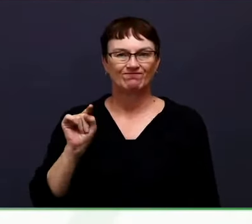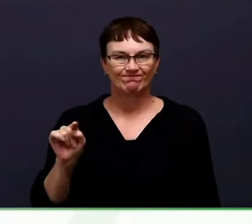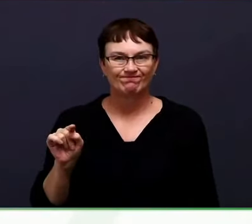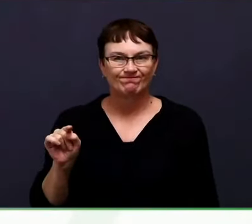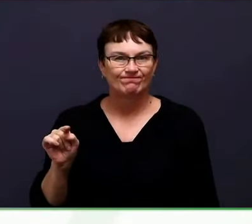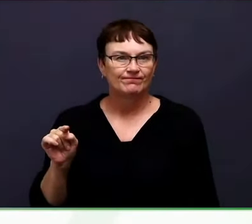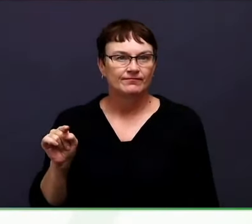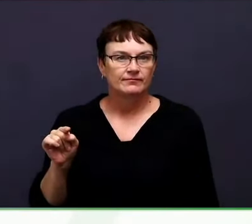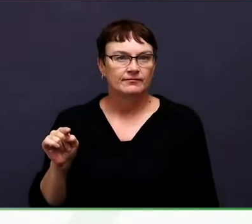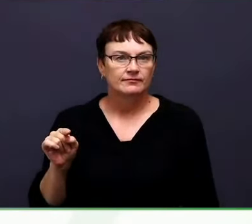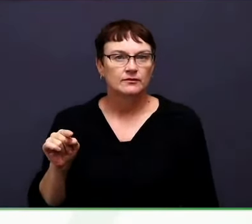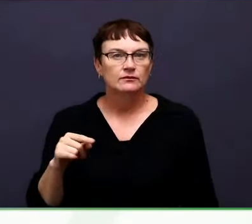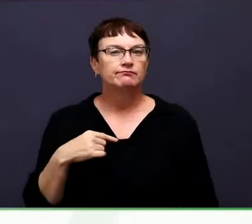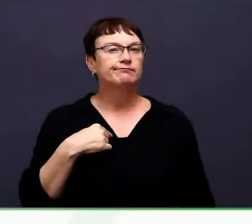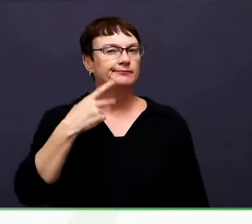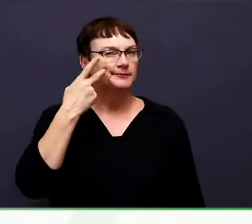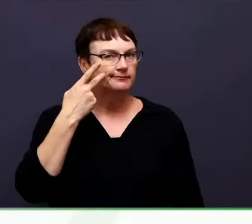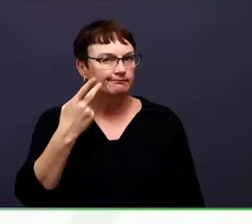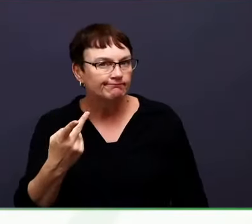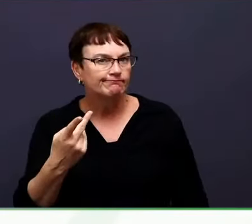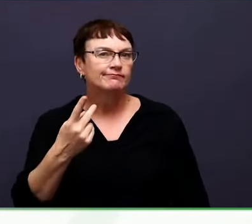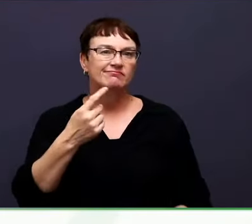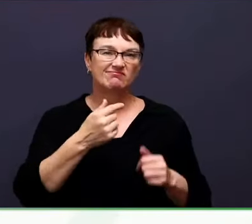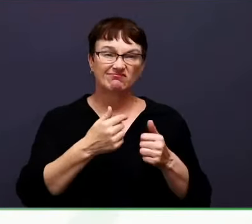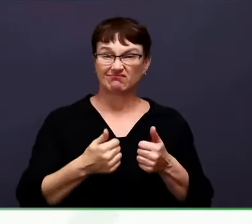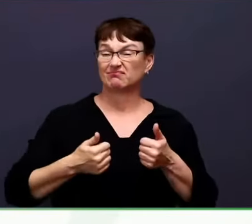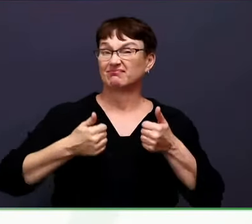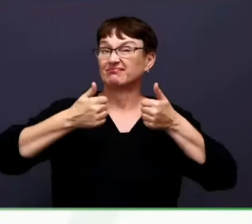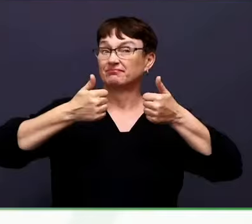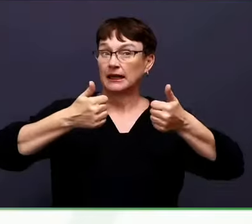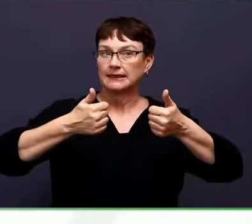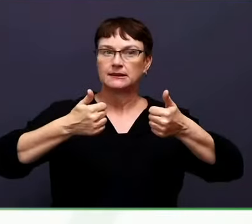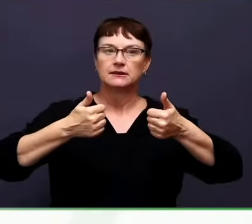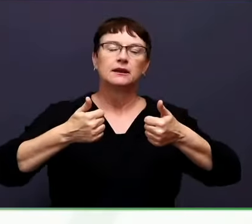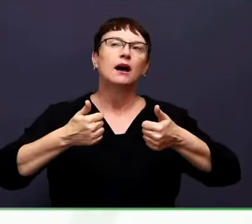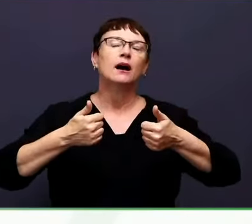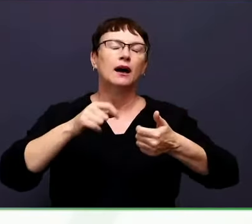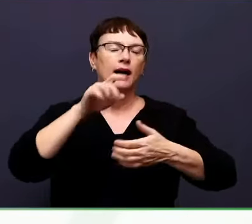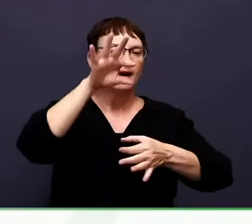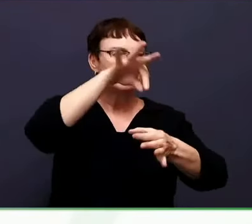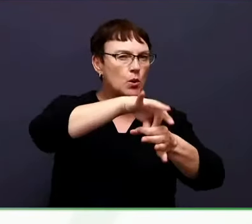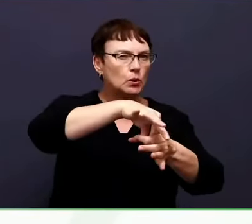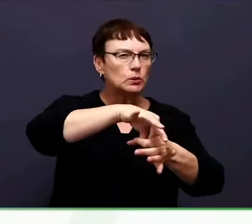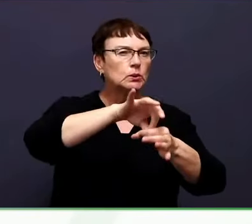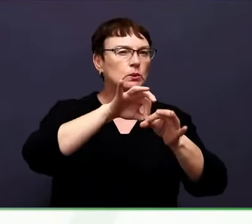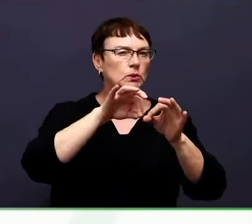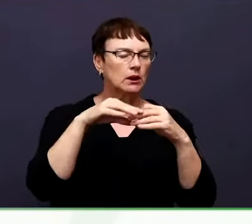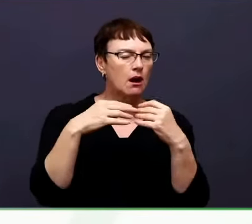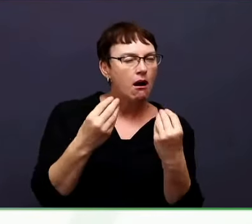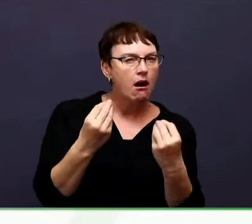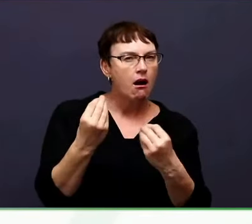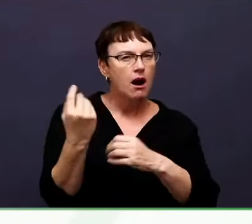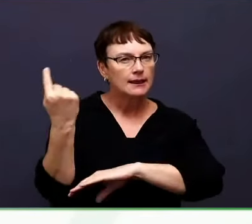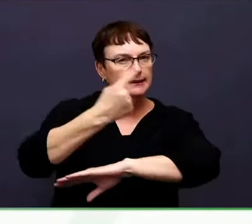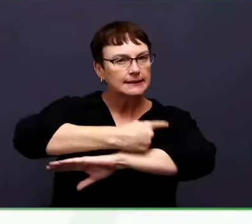This is an original idea, based upon participant feedback on how hard it is to know what politicians speak for what party.